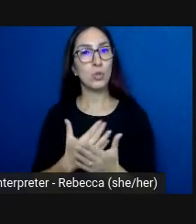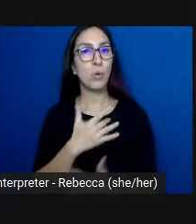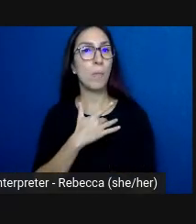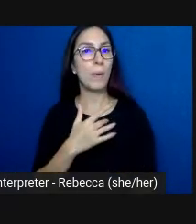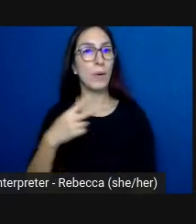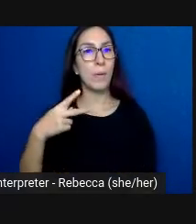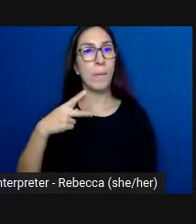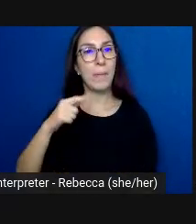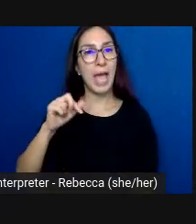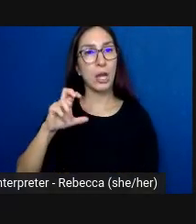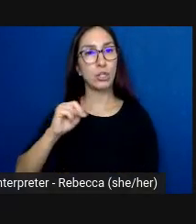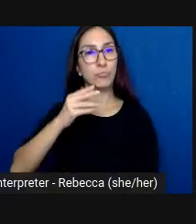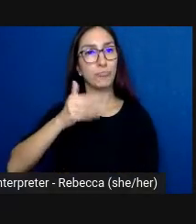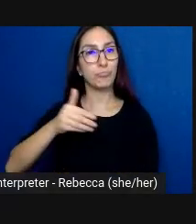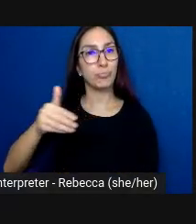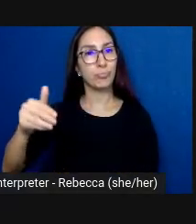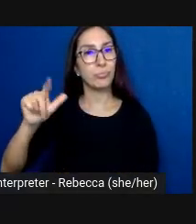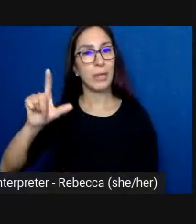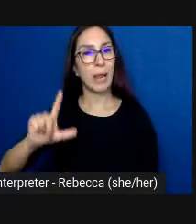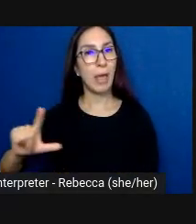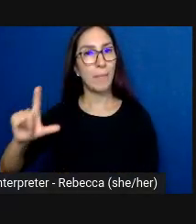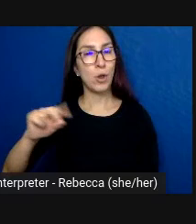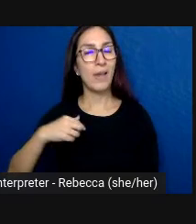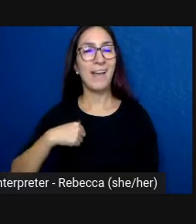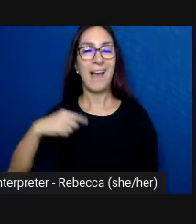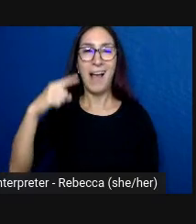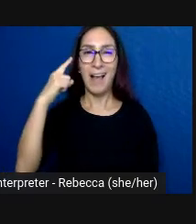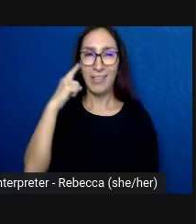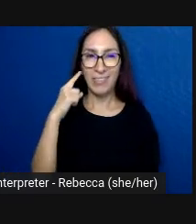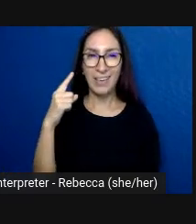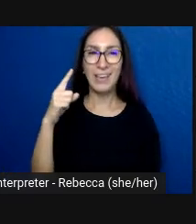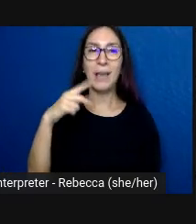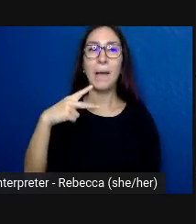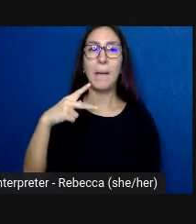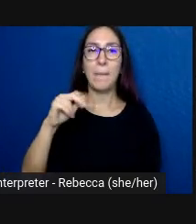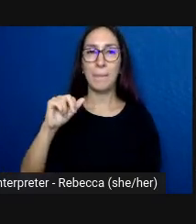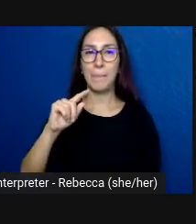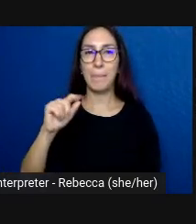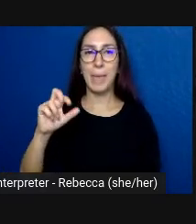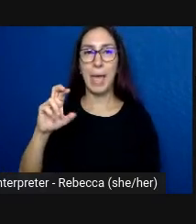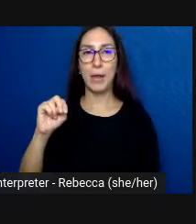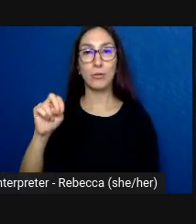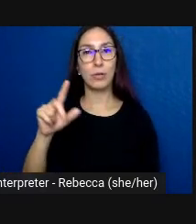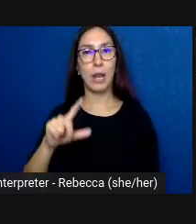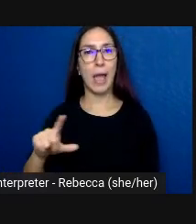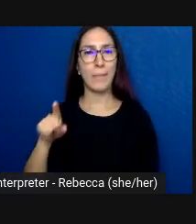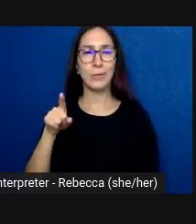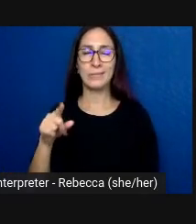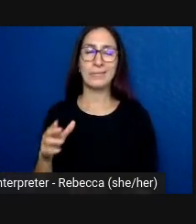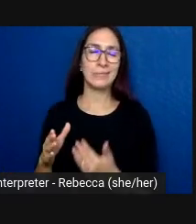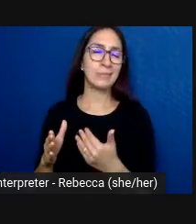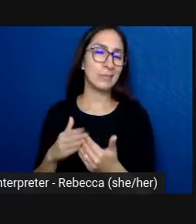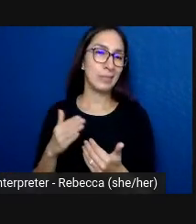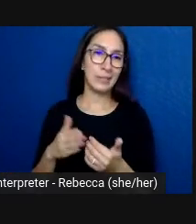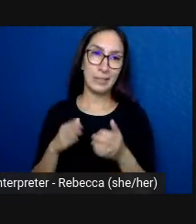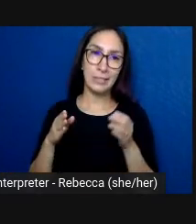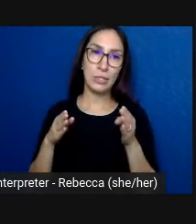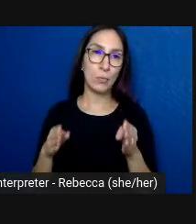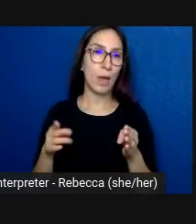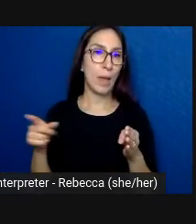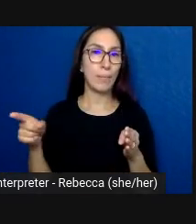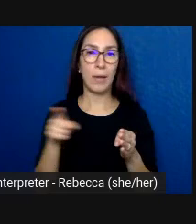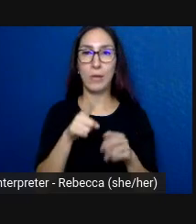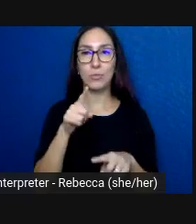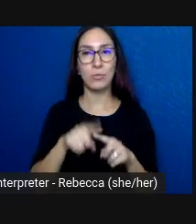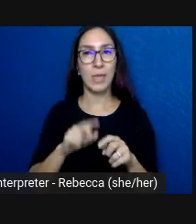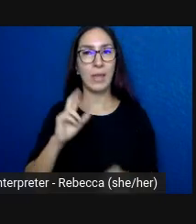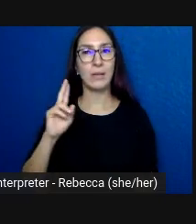I think pattern library is easy way but you cannot update some things